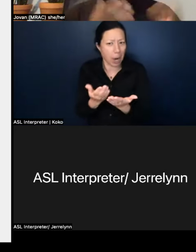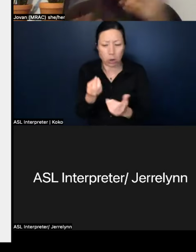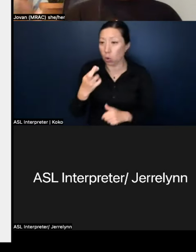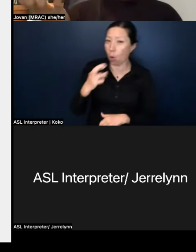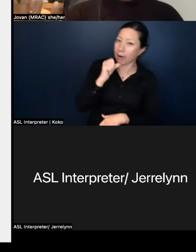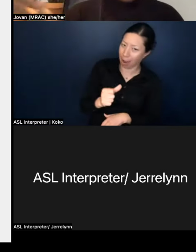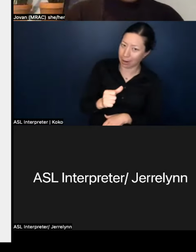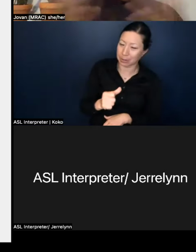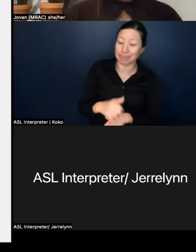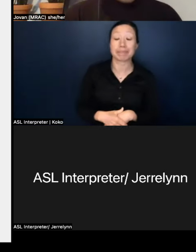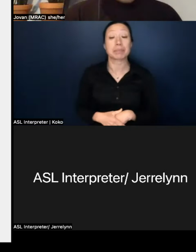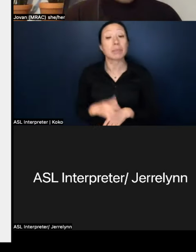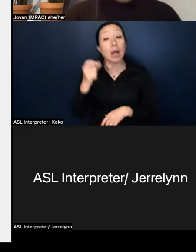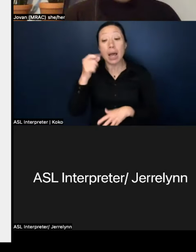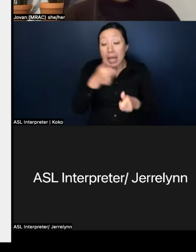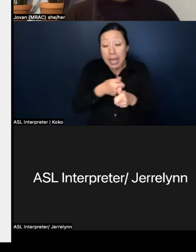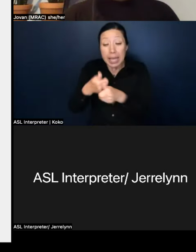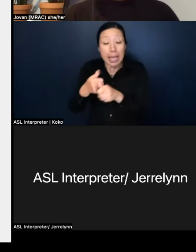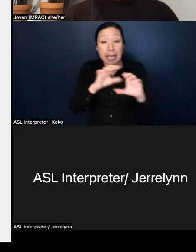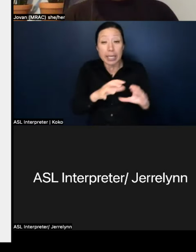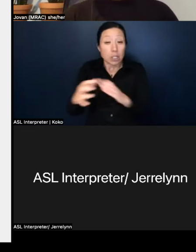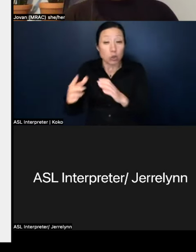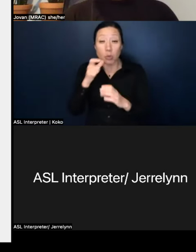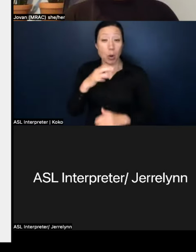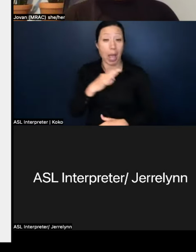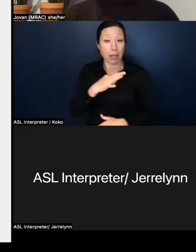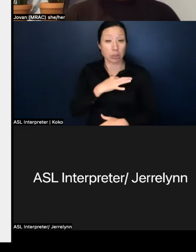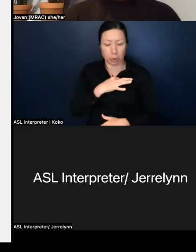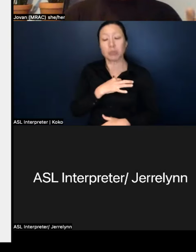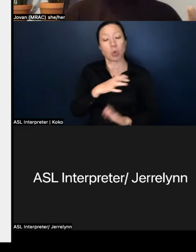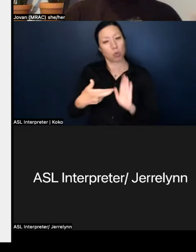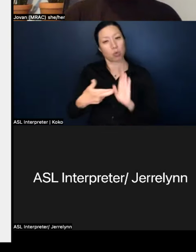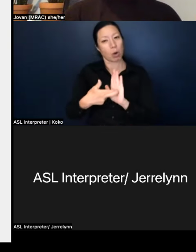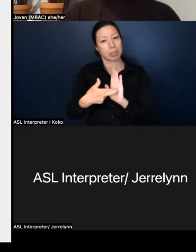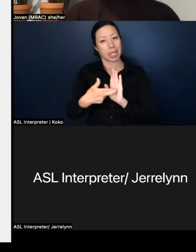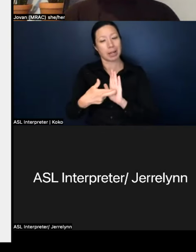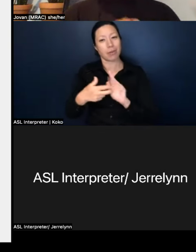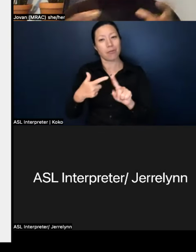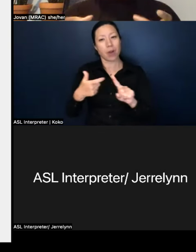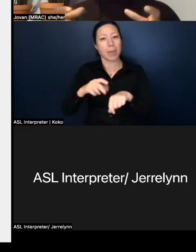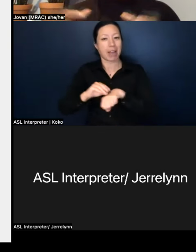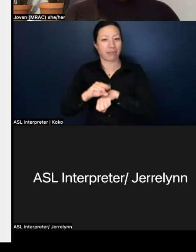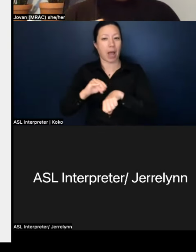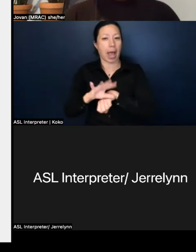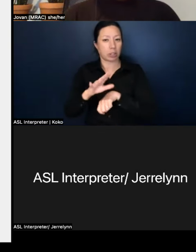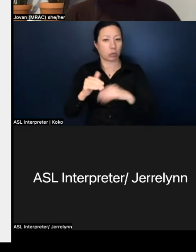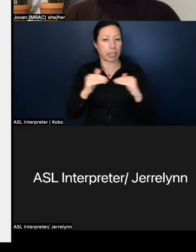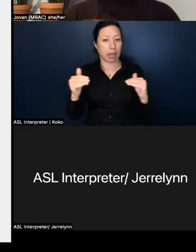that's eligible was represented on the advisory level as well. And then what MRAC staff did was